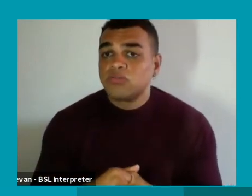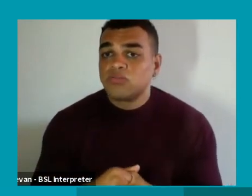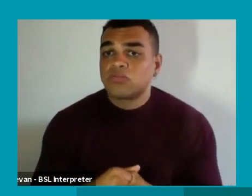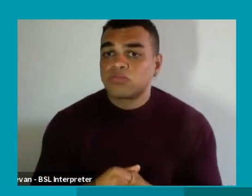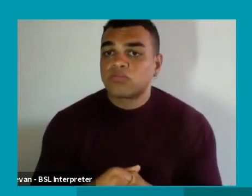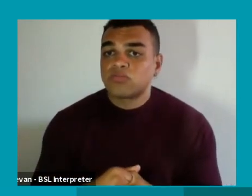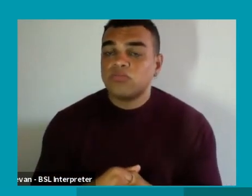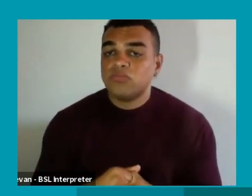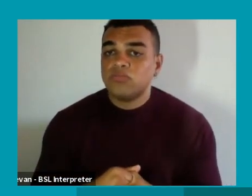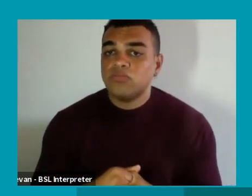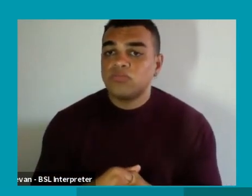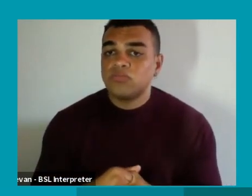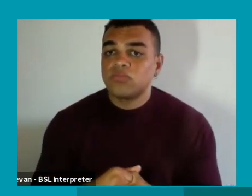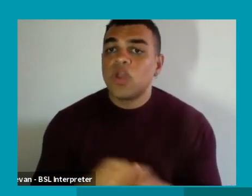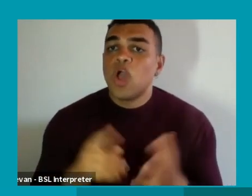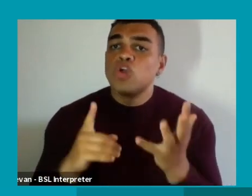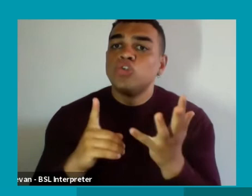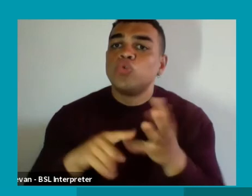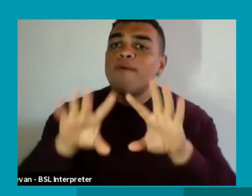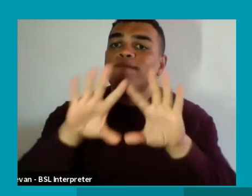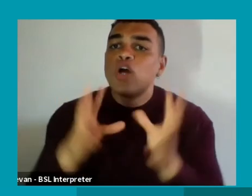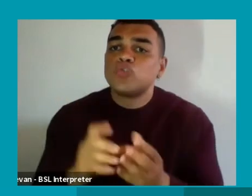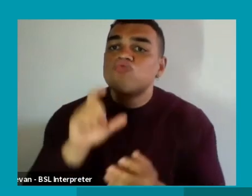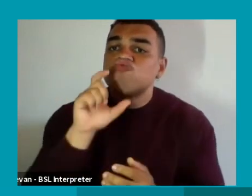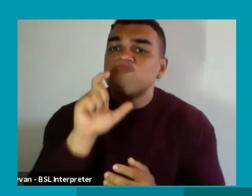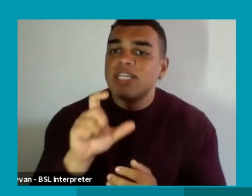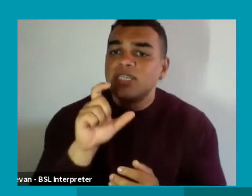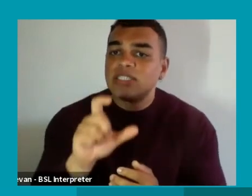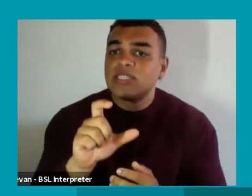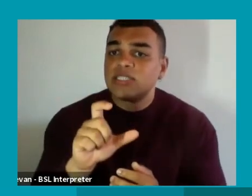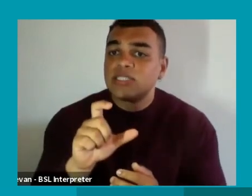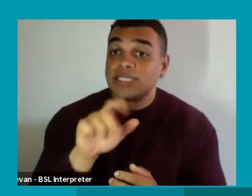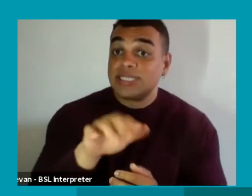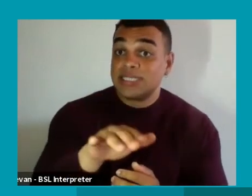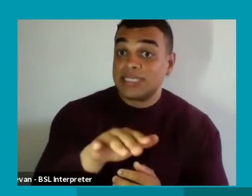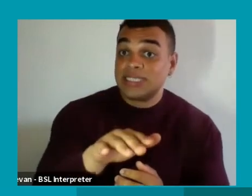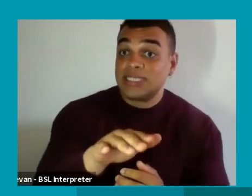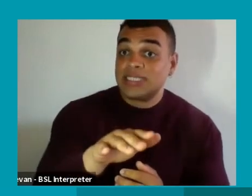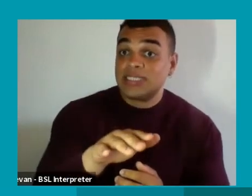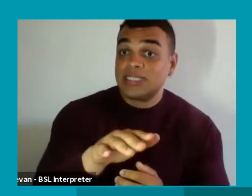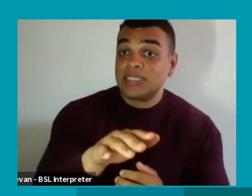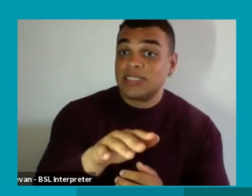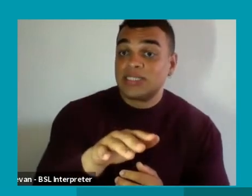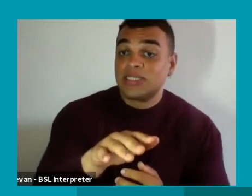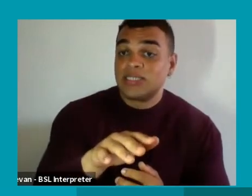My understanding is that if it's unpaid, you can do pretty much as much of it as you want to, but if you have